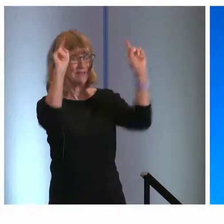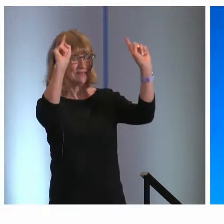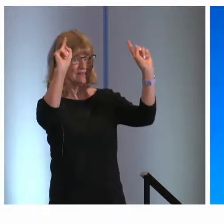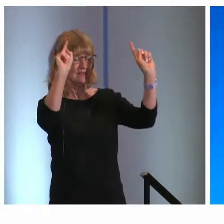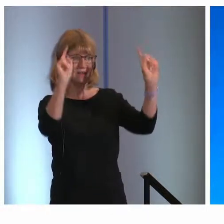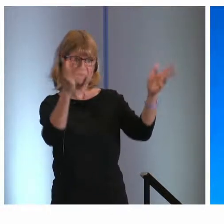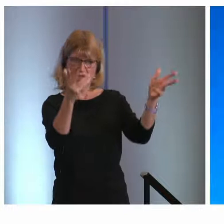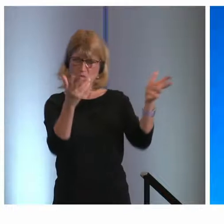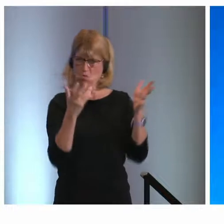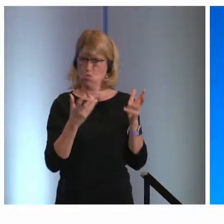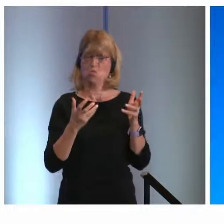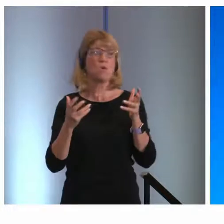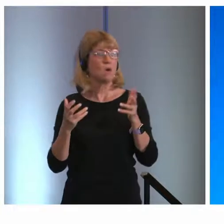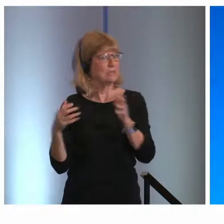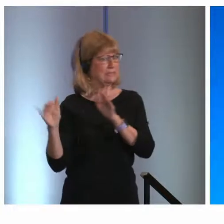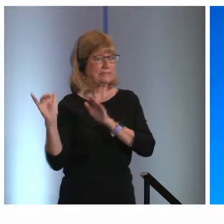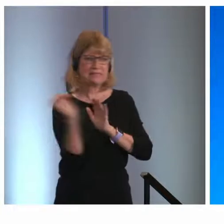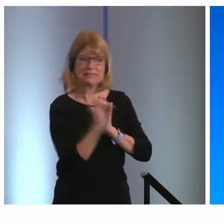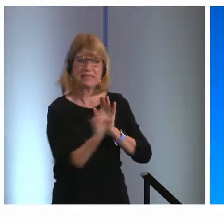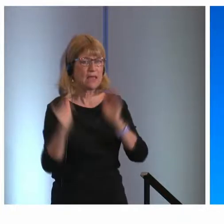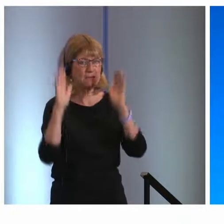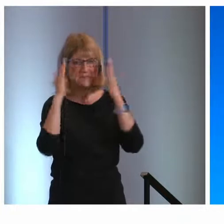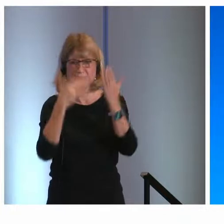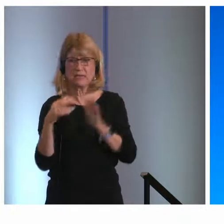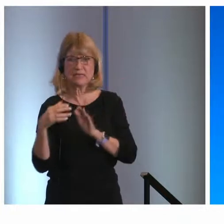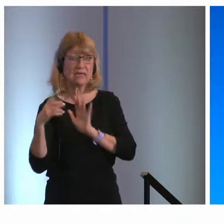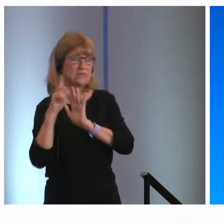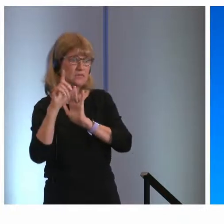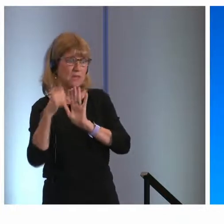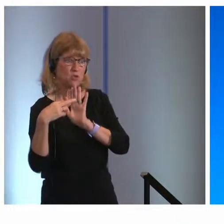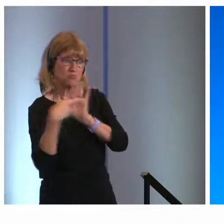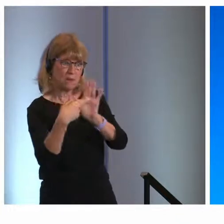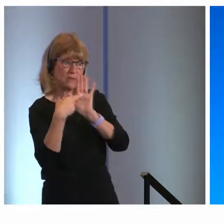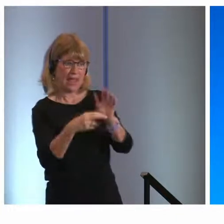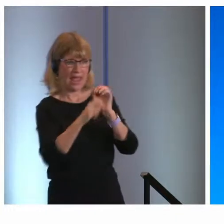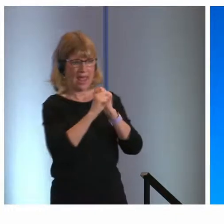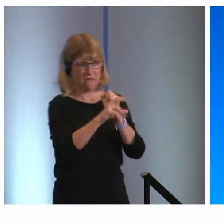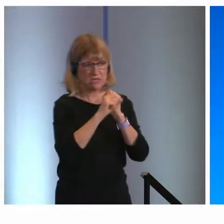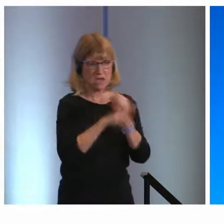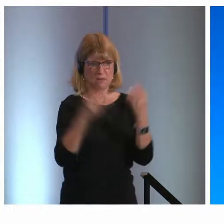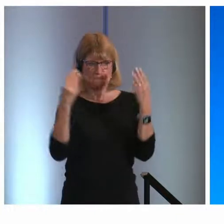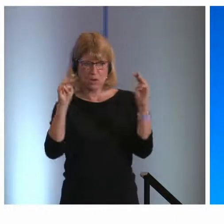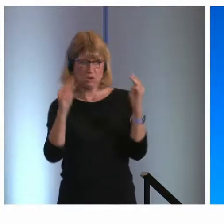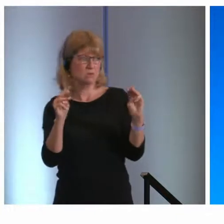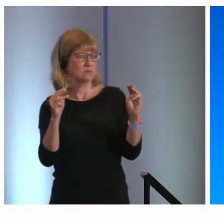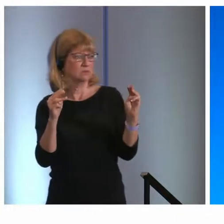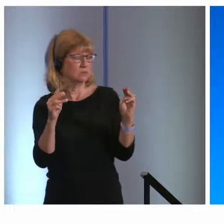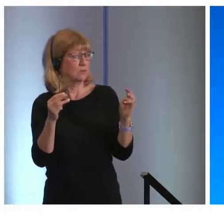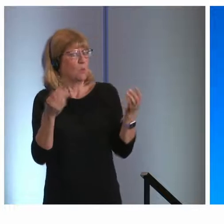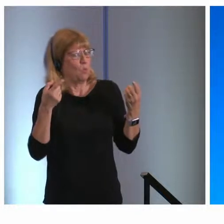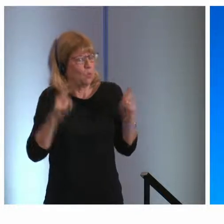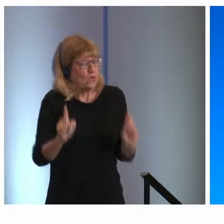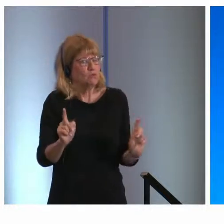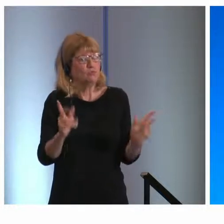hiring with talent in front of a behind the camera keyboard, this is a commitment Amazon has made and is making and they -- I want to applaud the same attention to disability